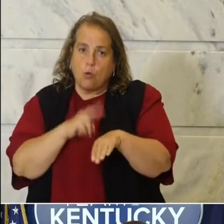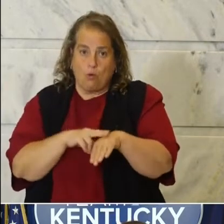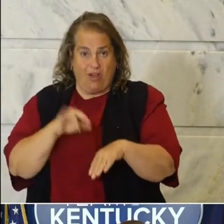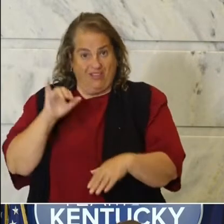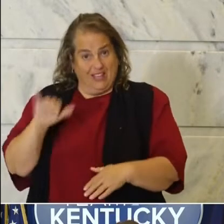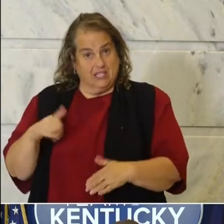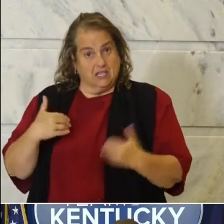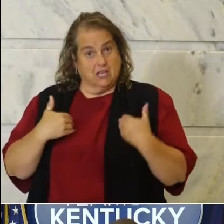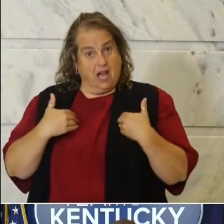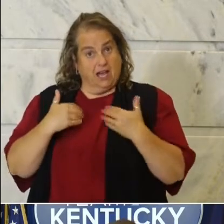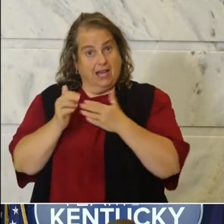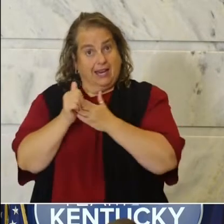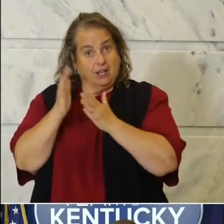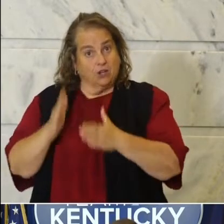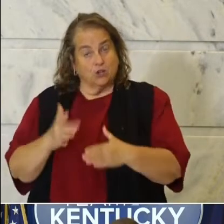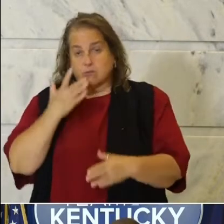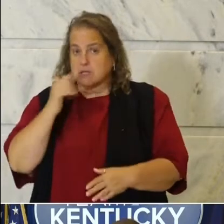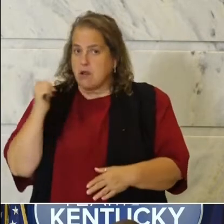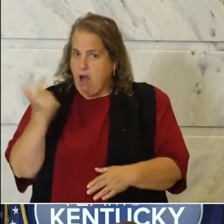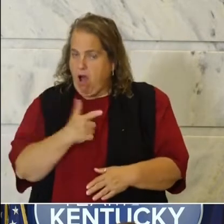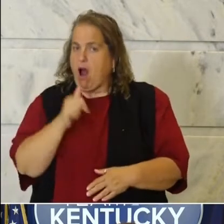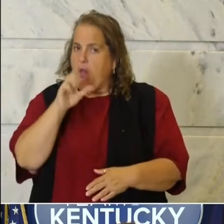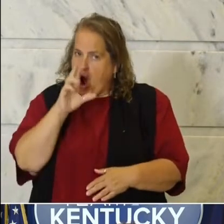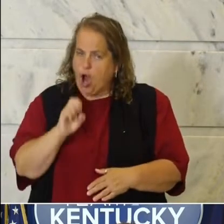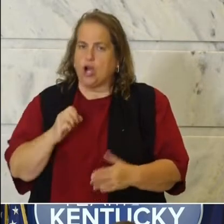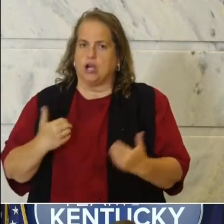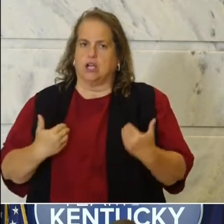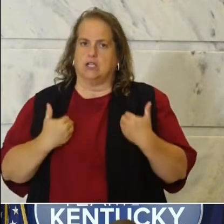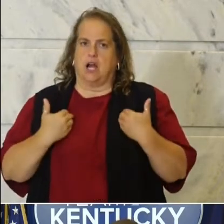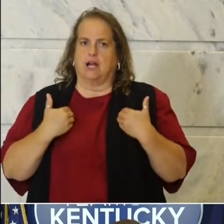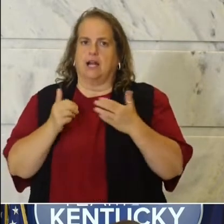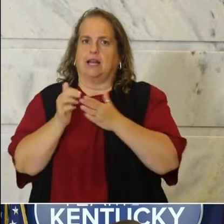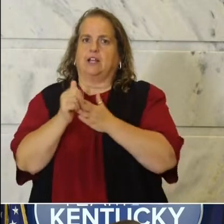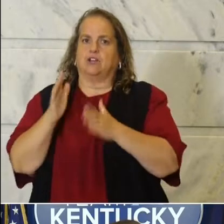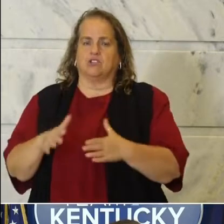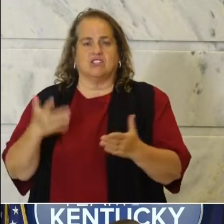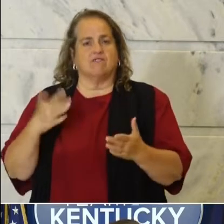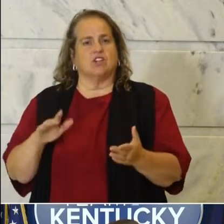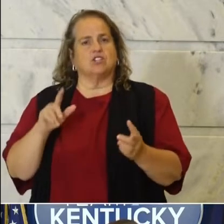leaders because they are. All young leaders have adjusted. I've now had a